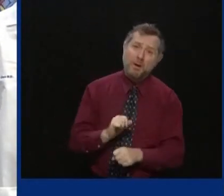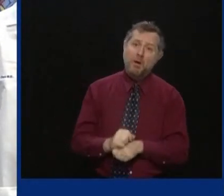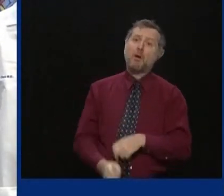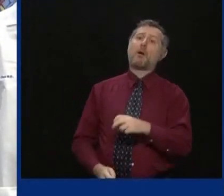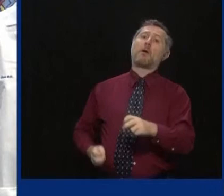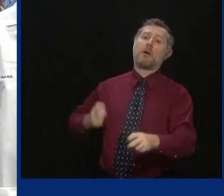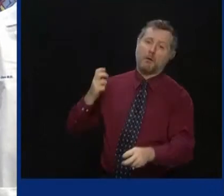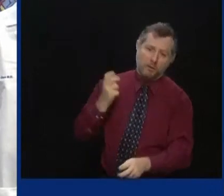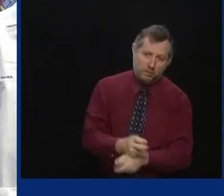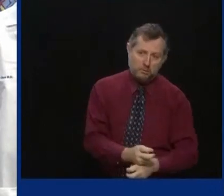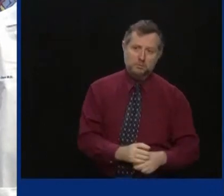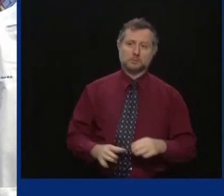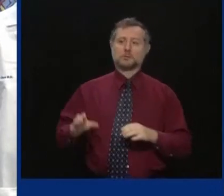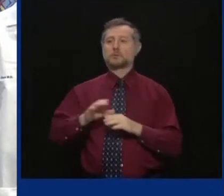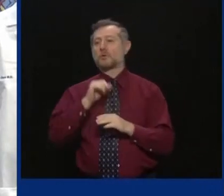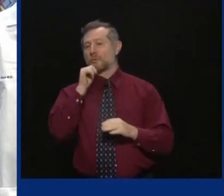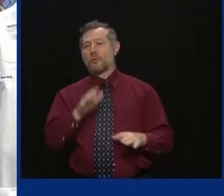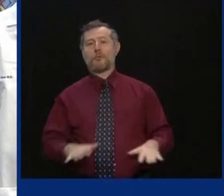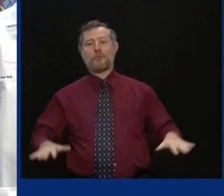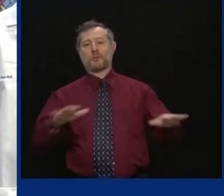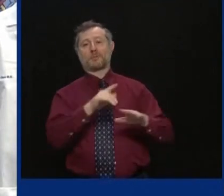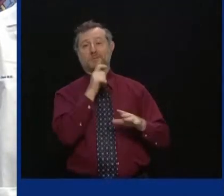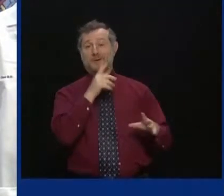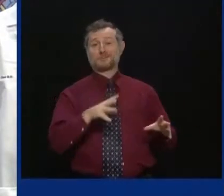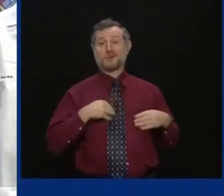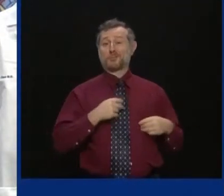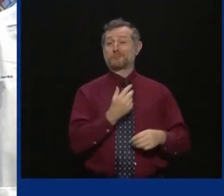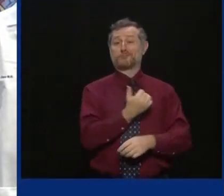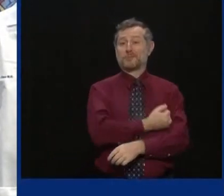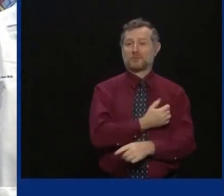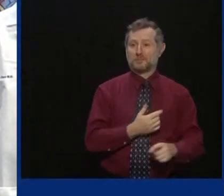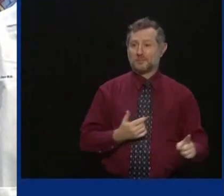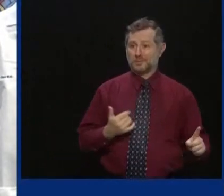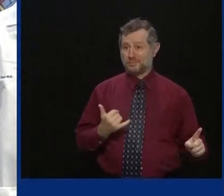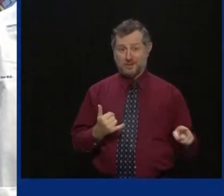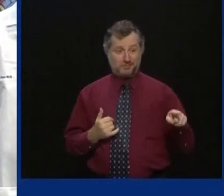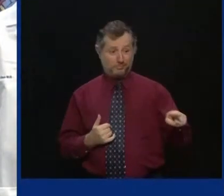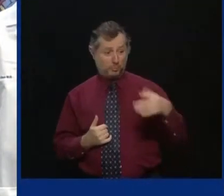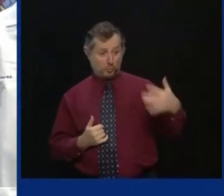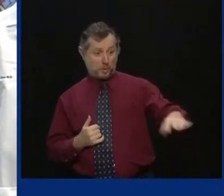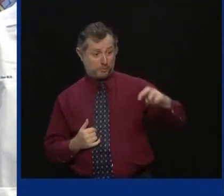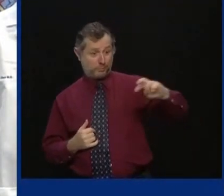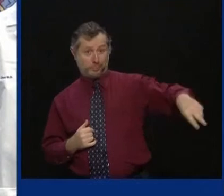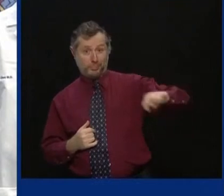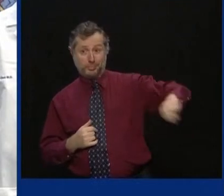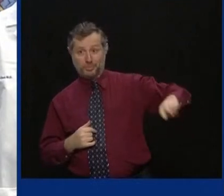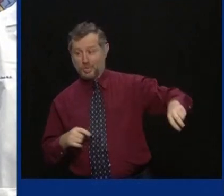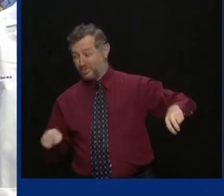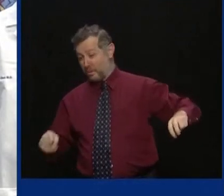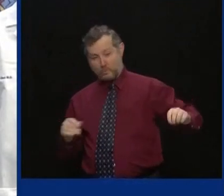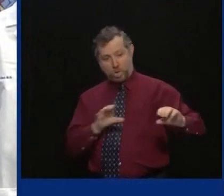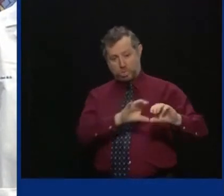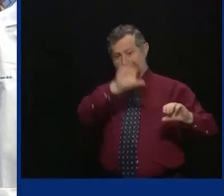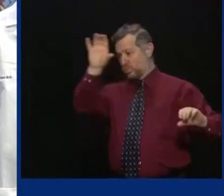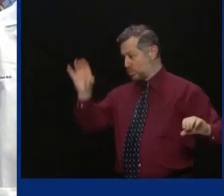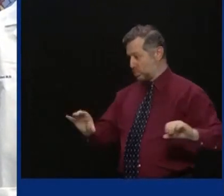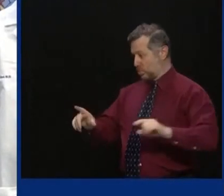WHO HAVE DONE THE RIGHT THING WHO NOW KNOW BECAUSE PEOPLE NOT EVERYONE WAS BEING PERSUADED TO DO THE RIGHT THING THAT THEY